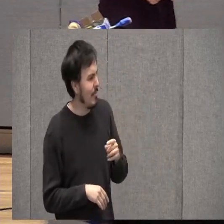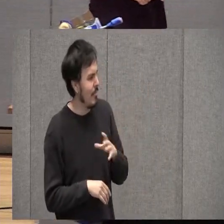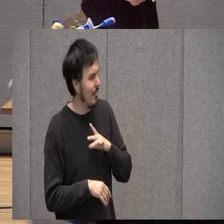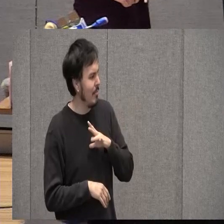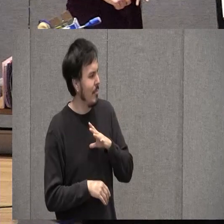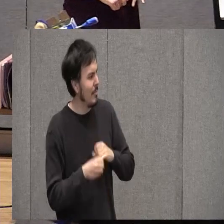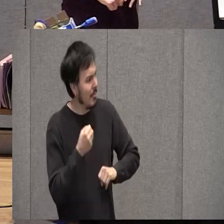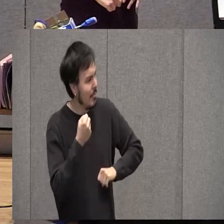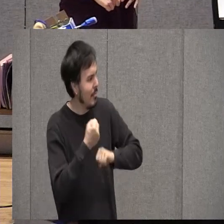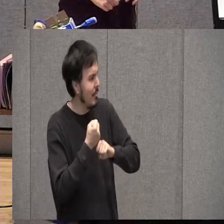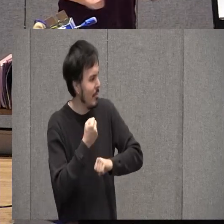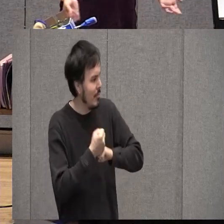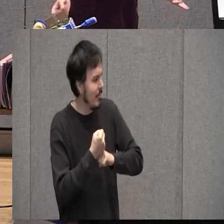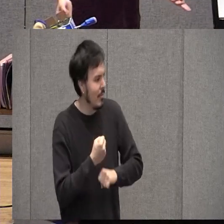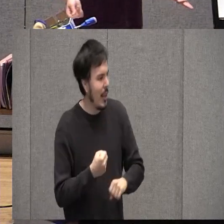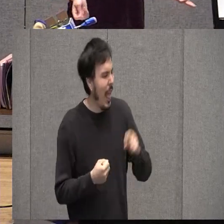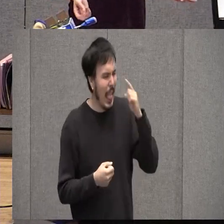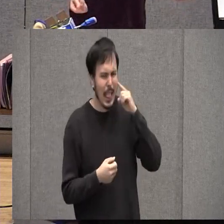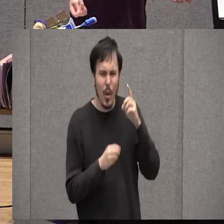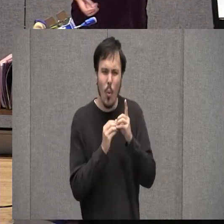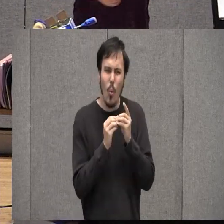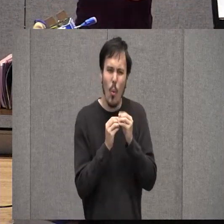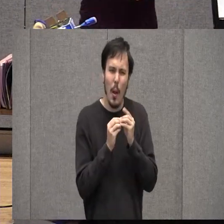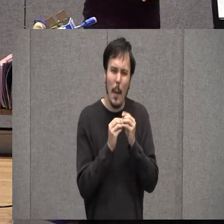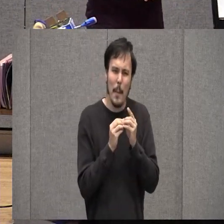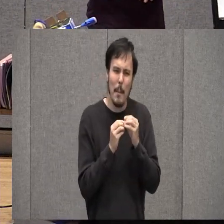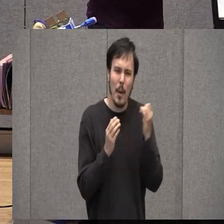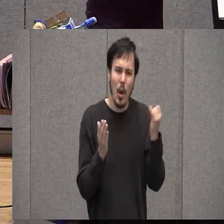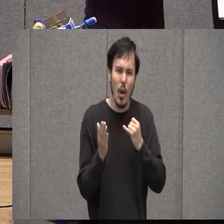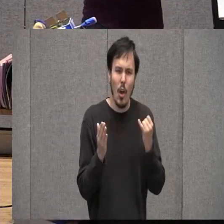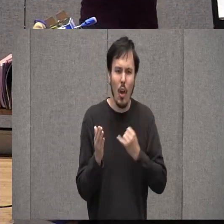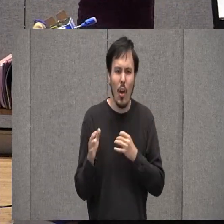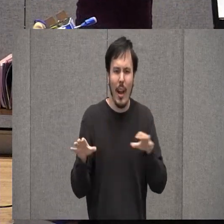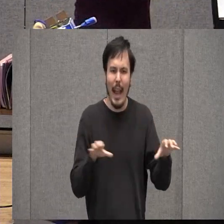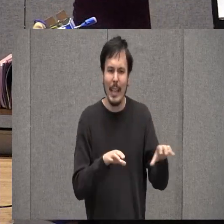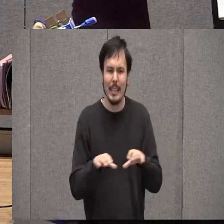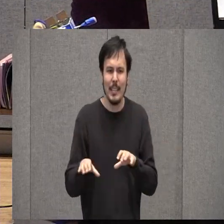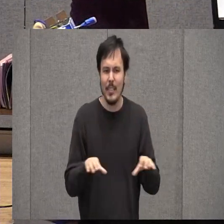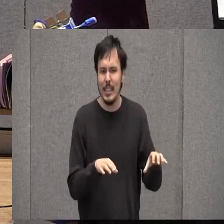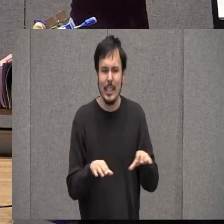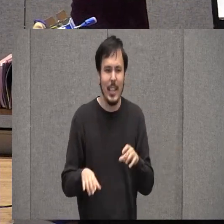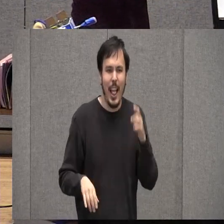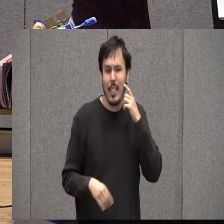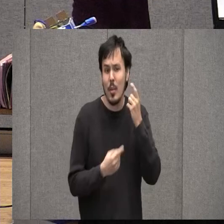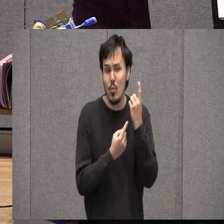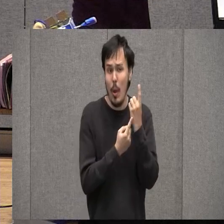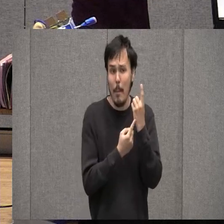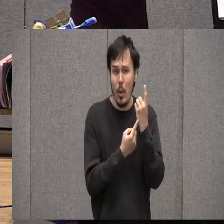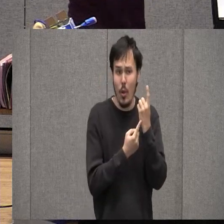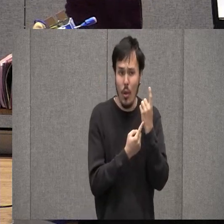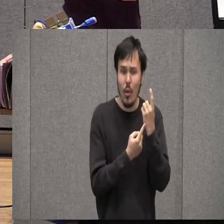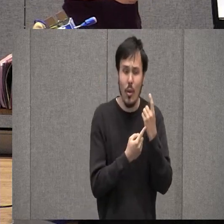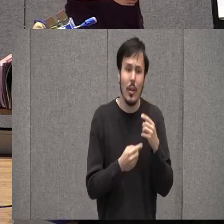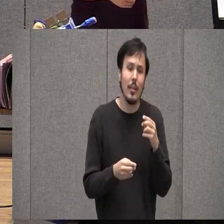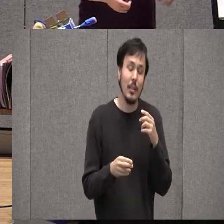okay. - I think we have one more cool art activity for you. - I do think we have one more cool activity and it's also kitchen-related